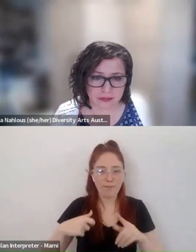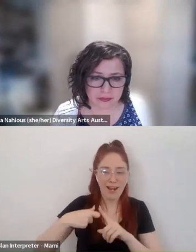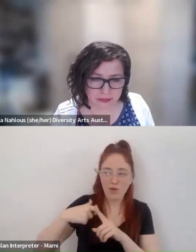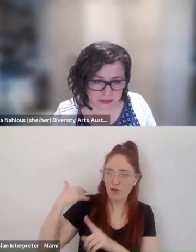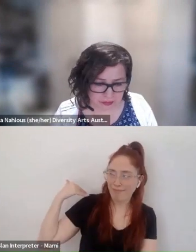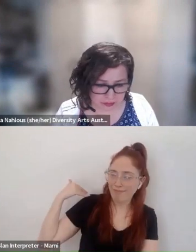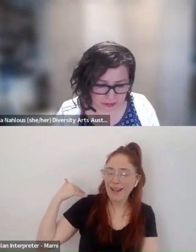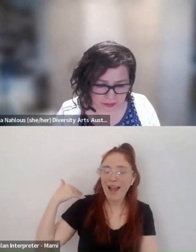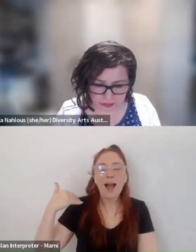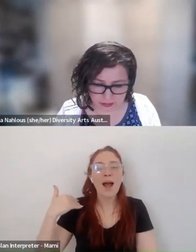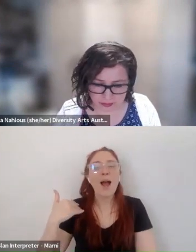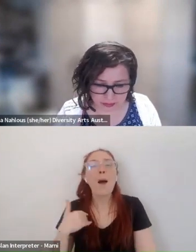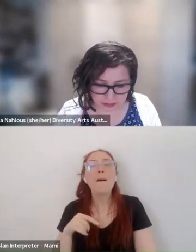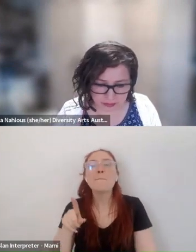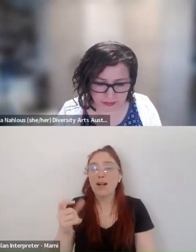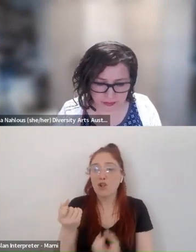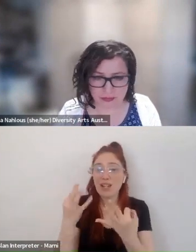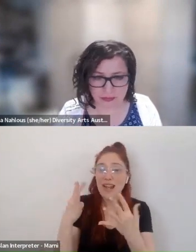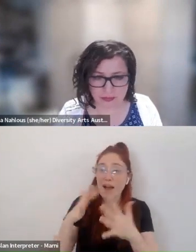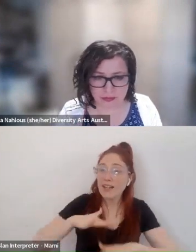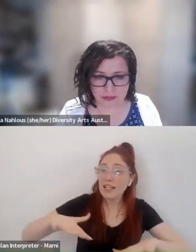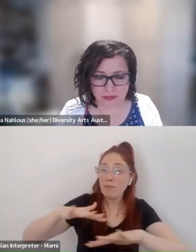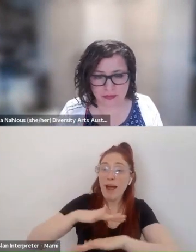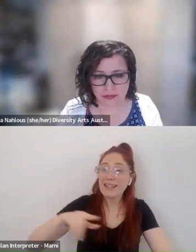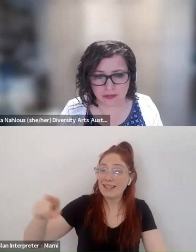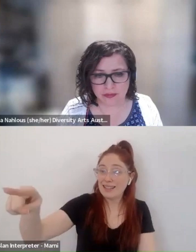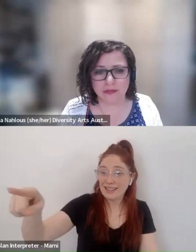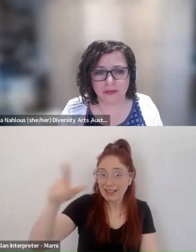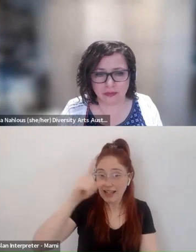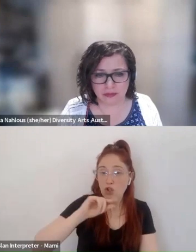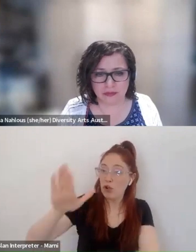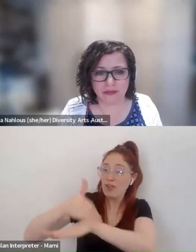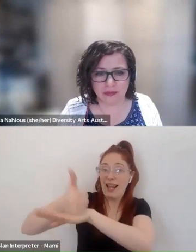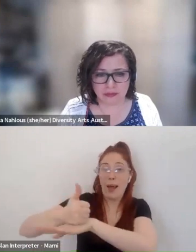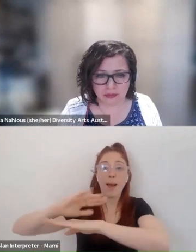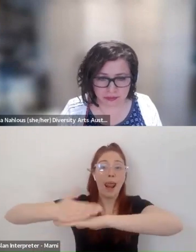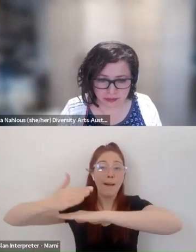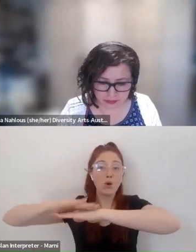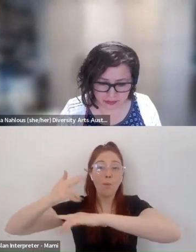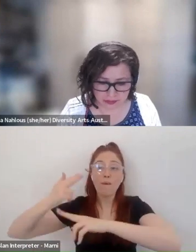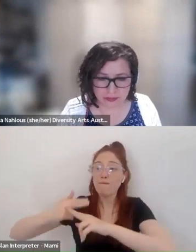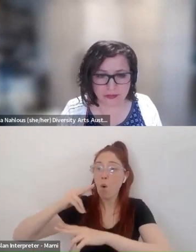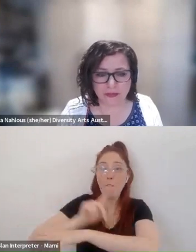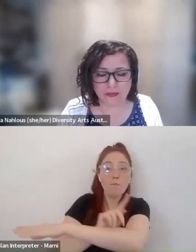available for people, the internet would constantly drop out. There were language barriers, you know, there was